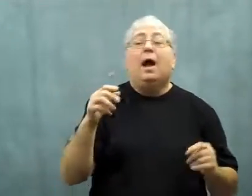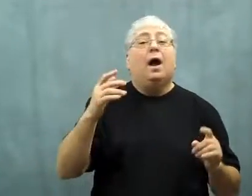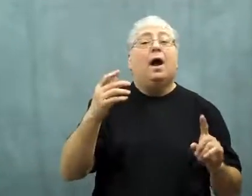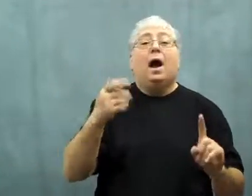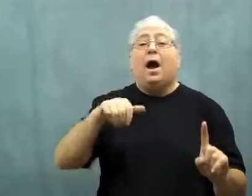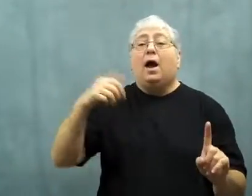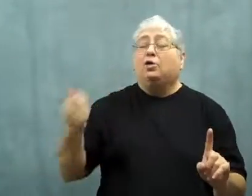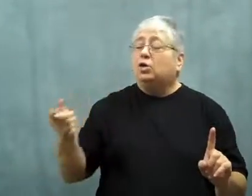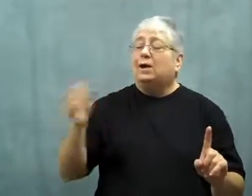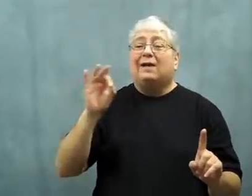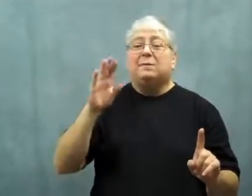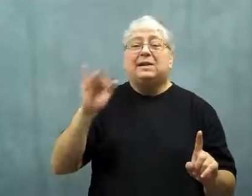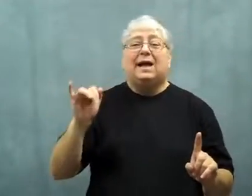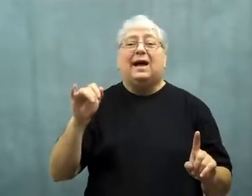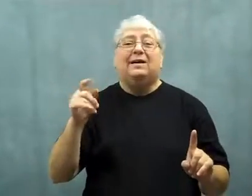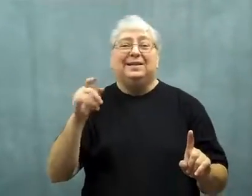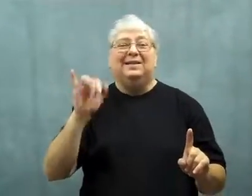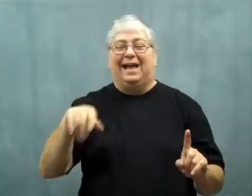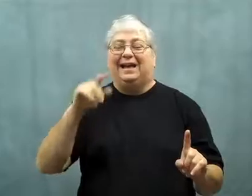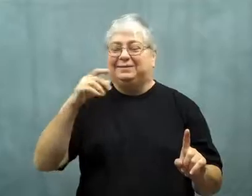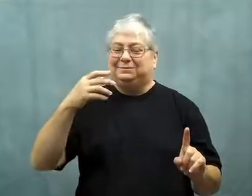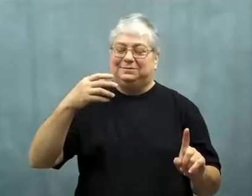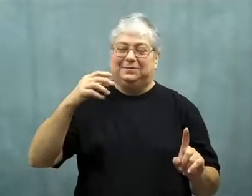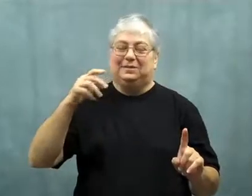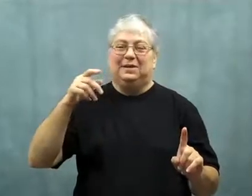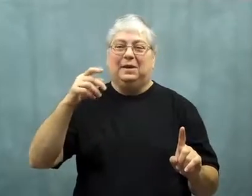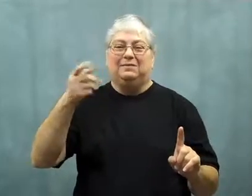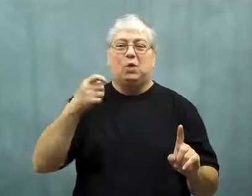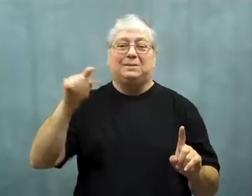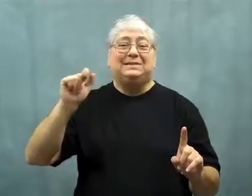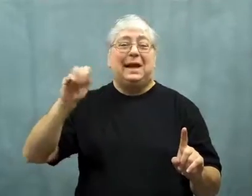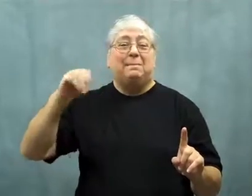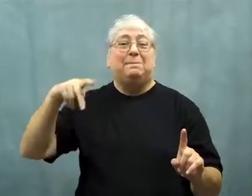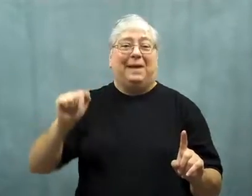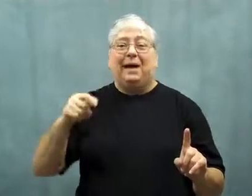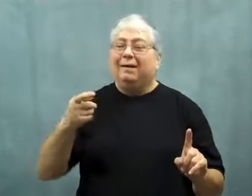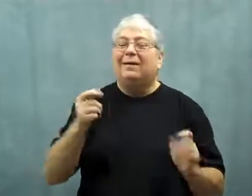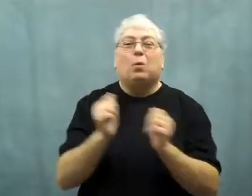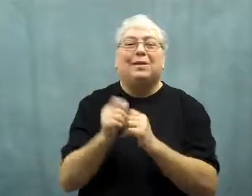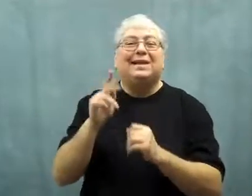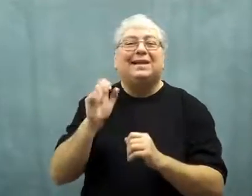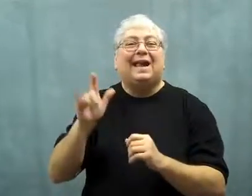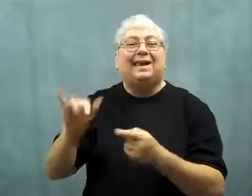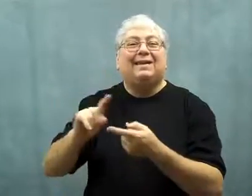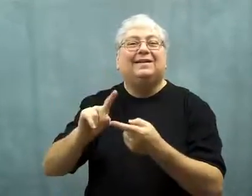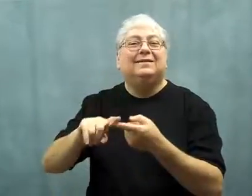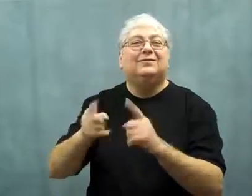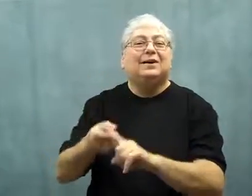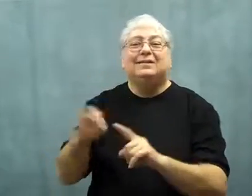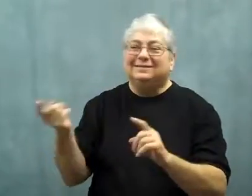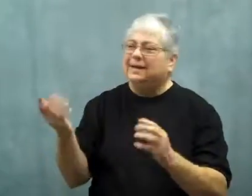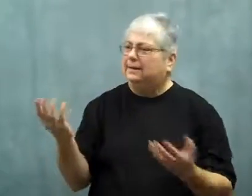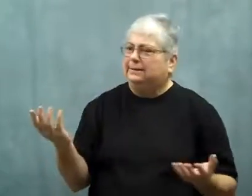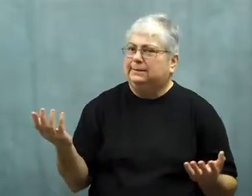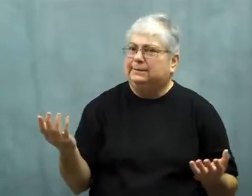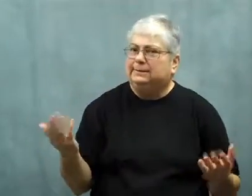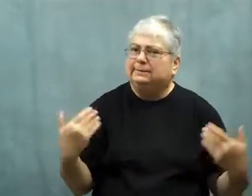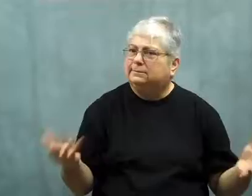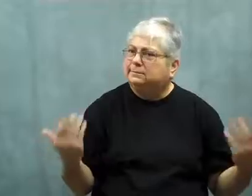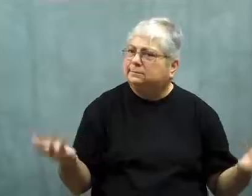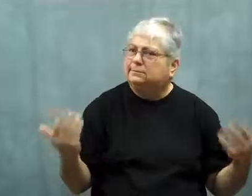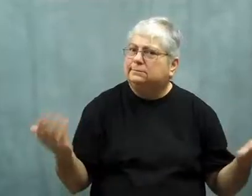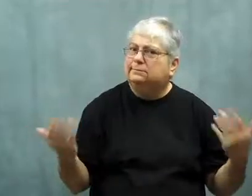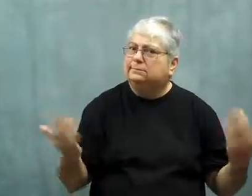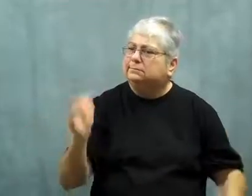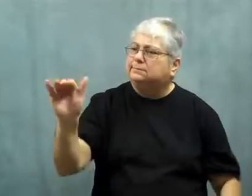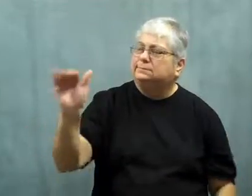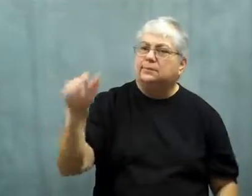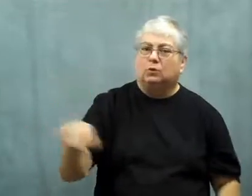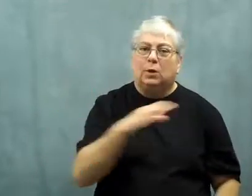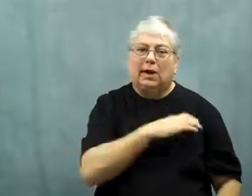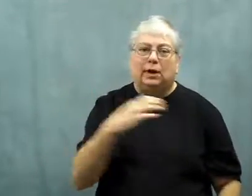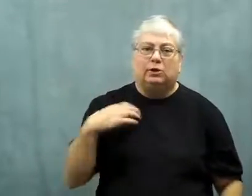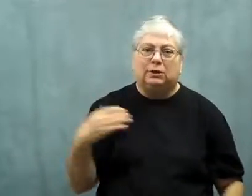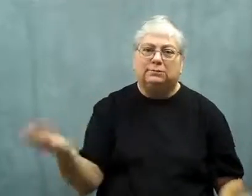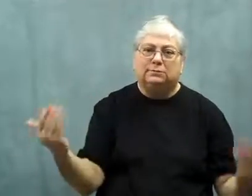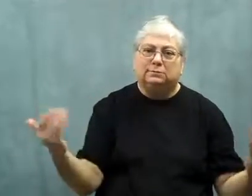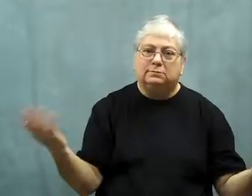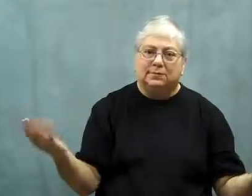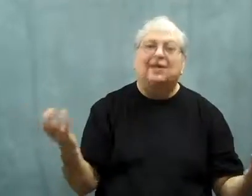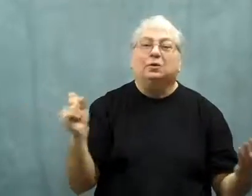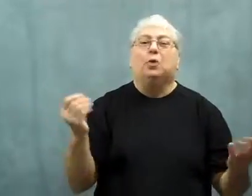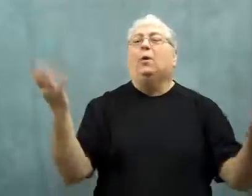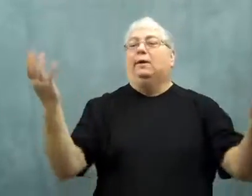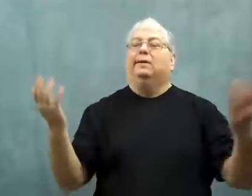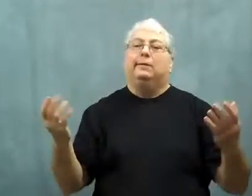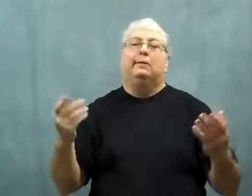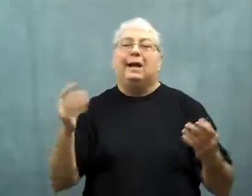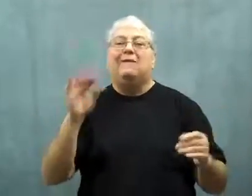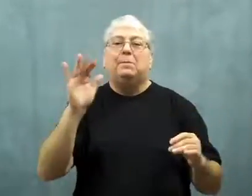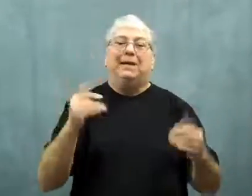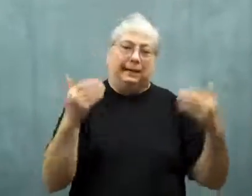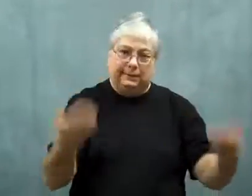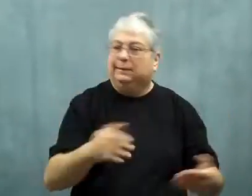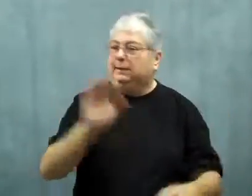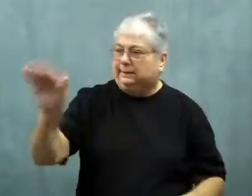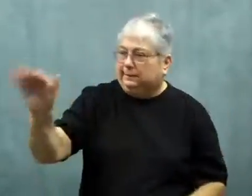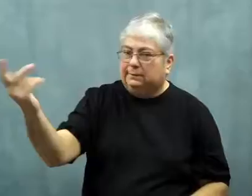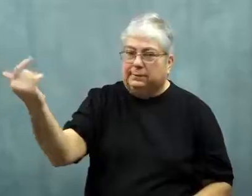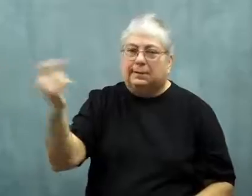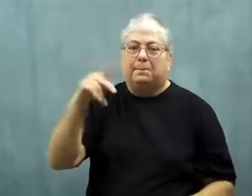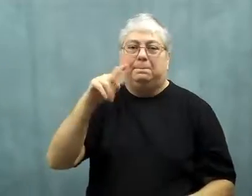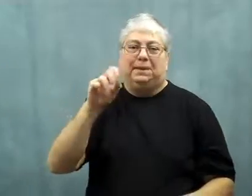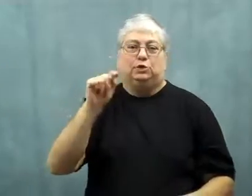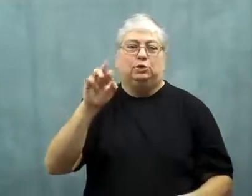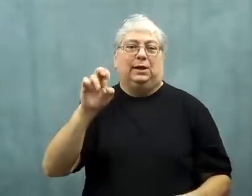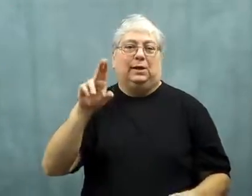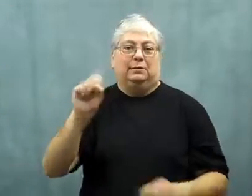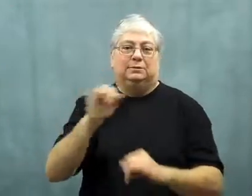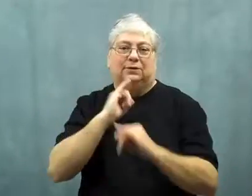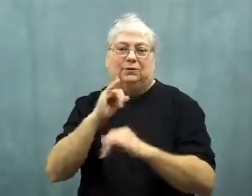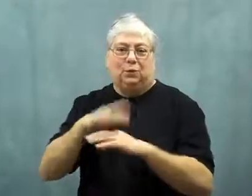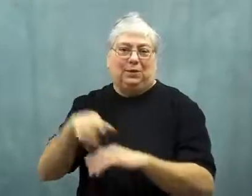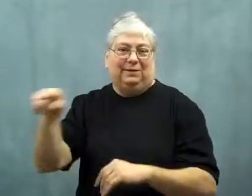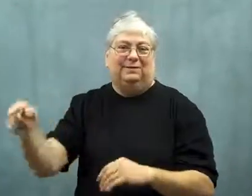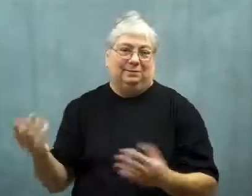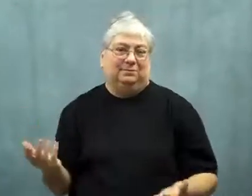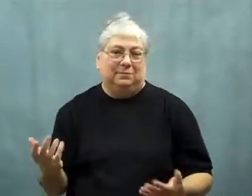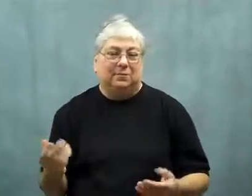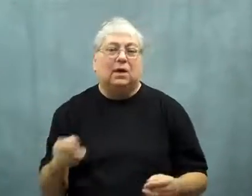Kelley's FBI friend in Tampa contacted Congress about the lack of progress.